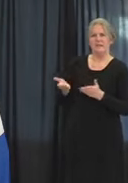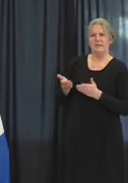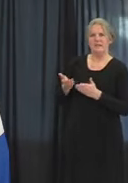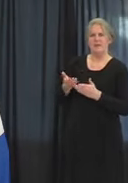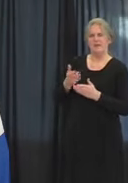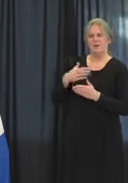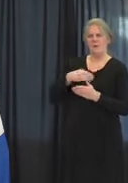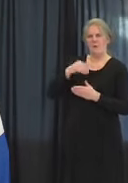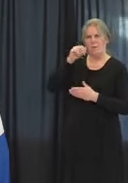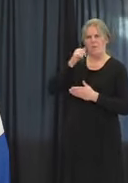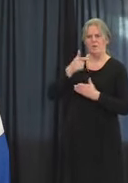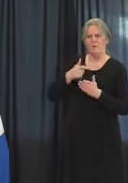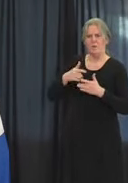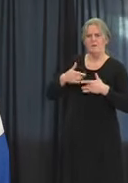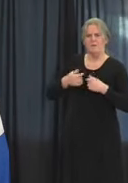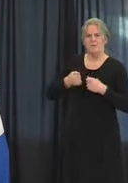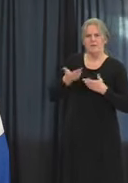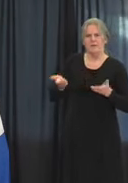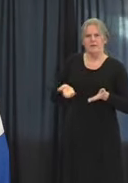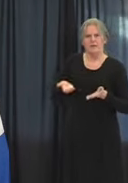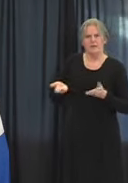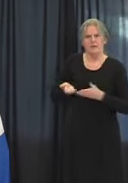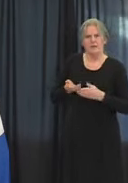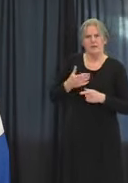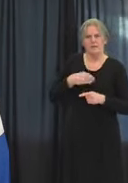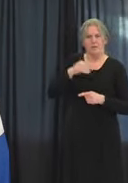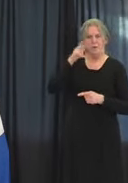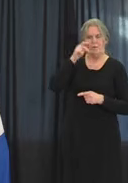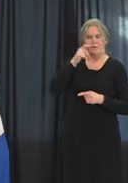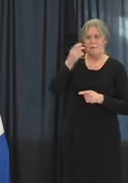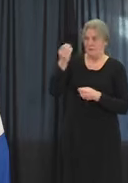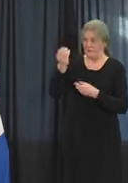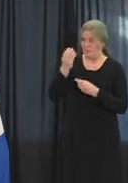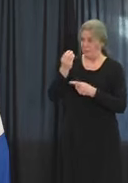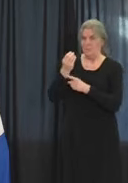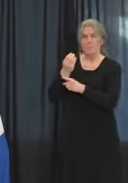what is happening with long-term care facilities here.